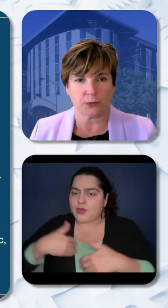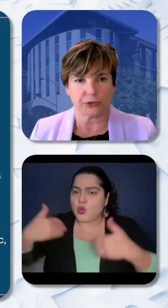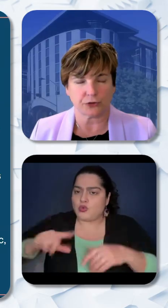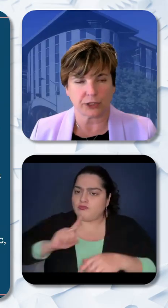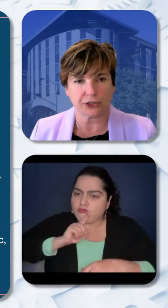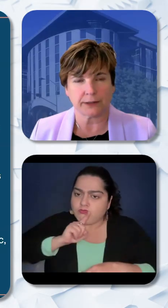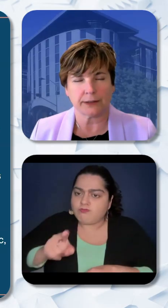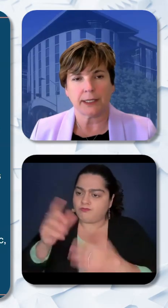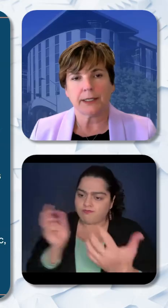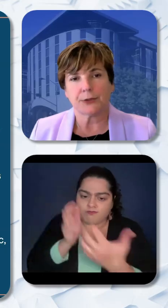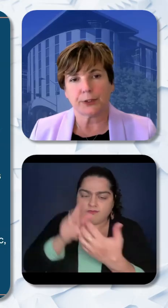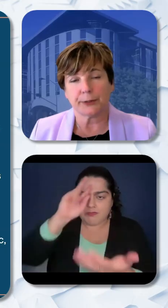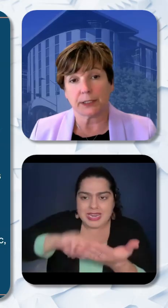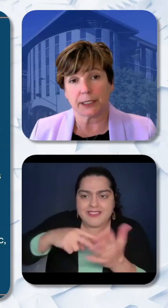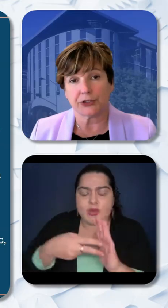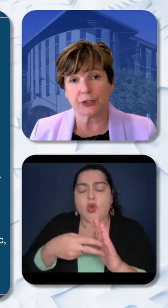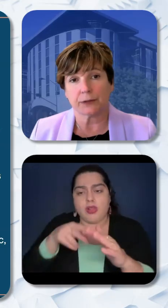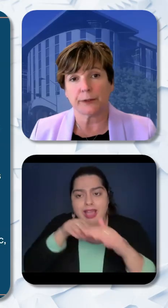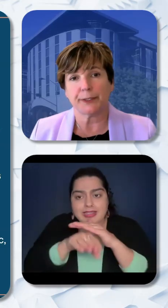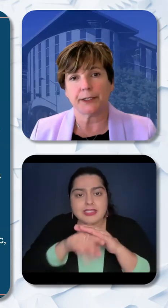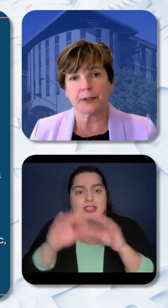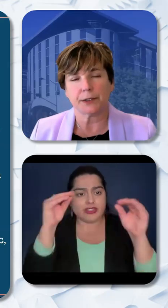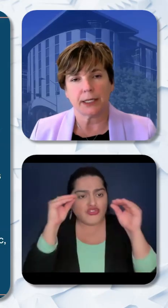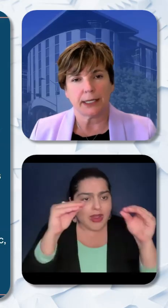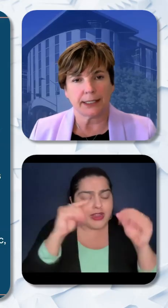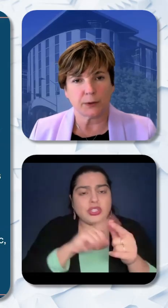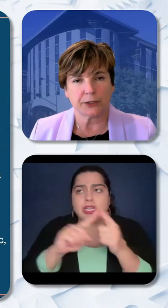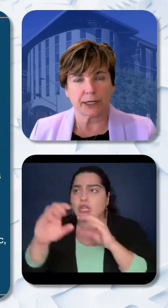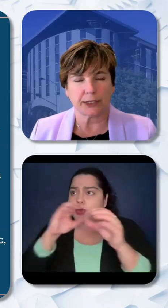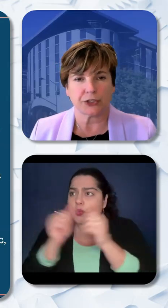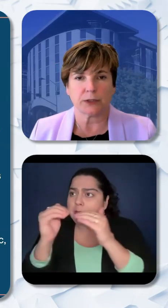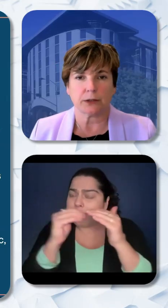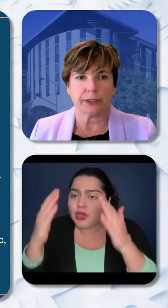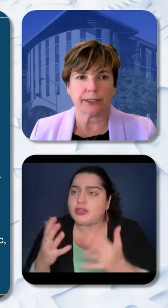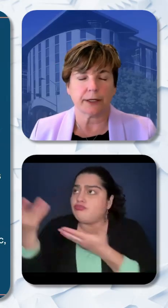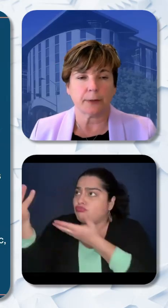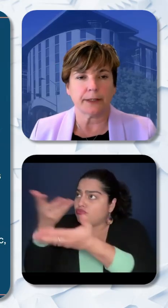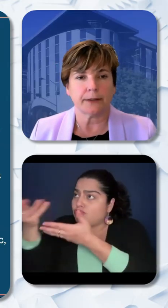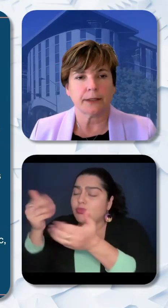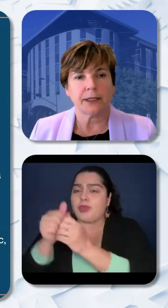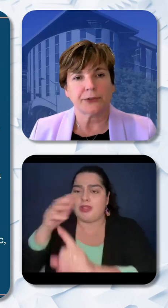to instruction, to communication with peers, and to interaction with the learning environment.